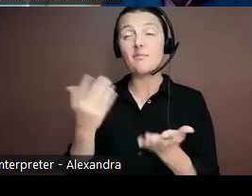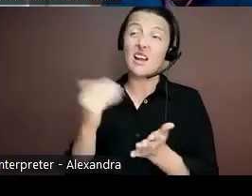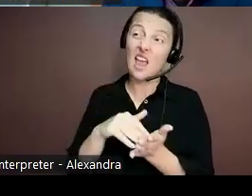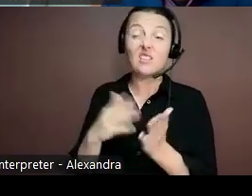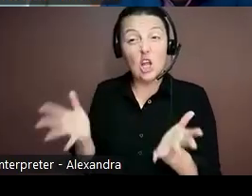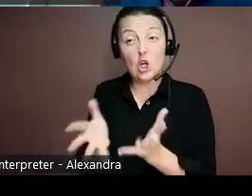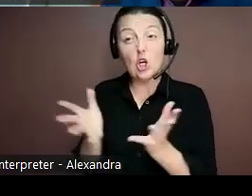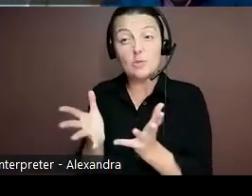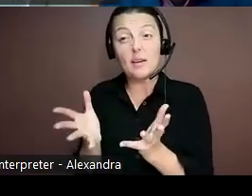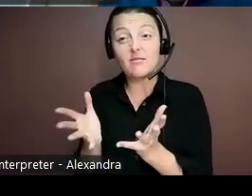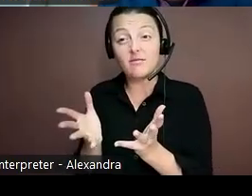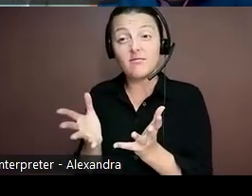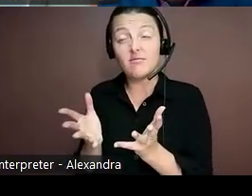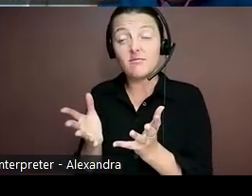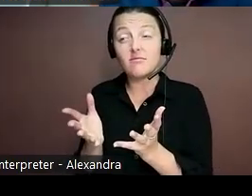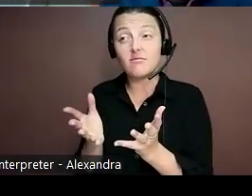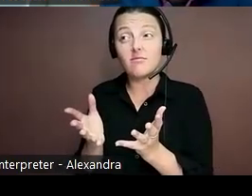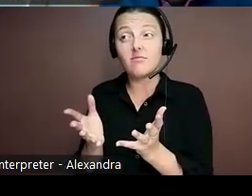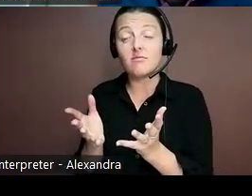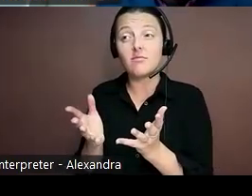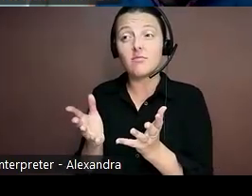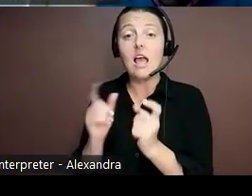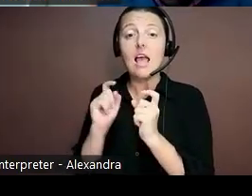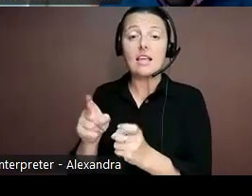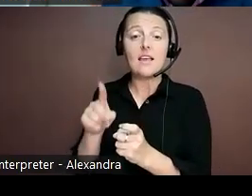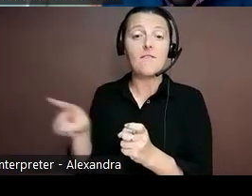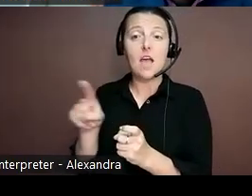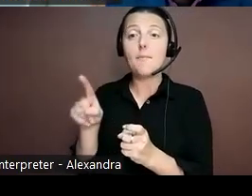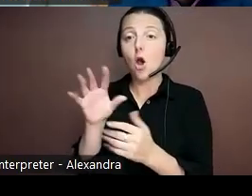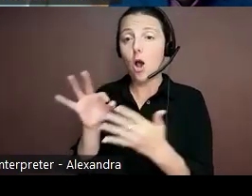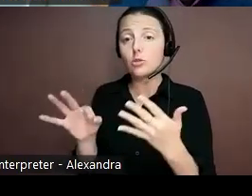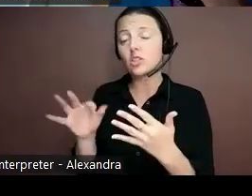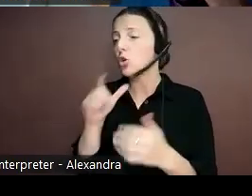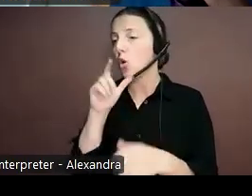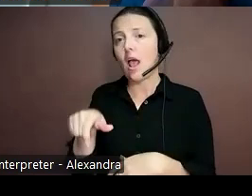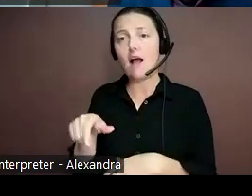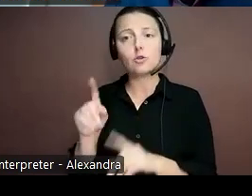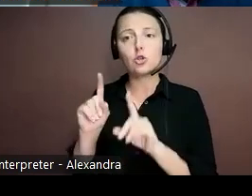to like not work on a unit or with patients that they're uncomfortable with. what we did with the